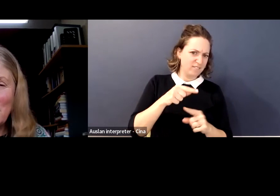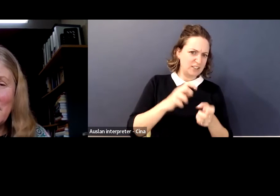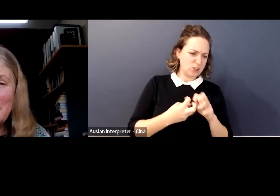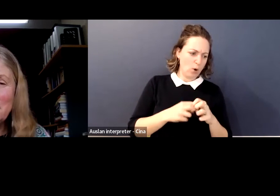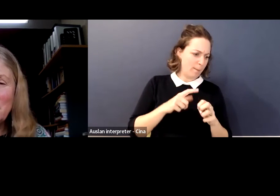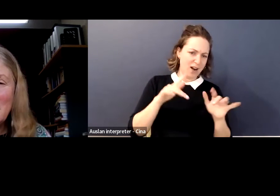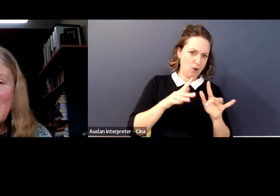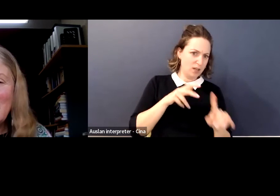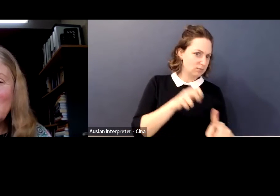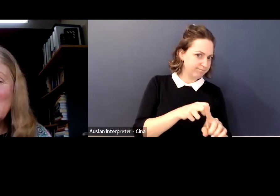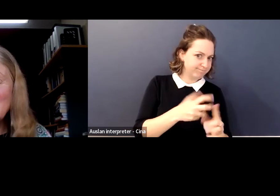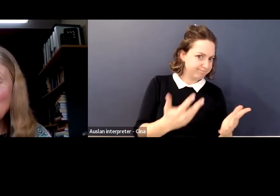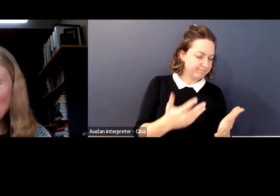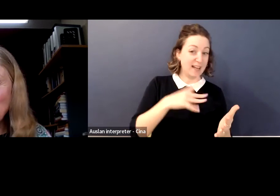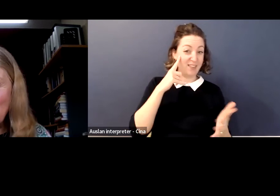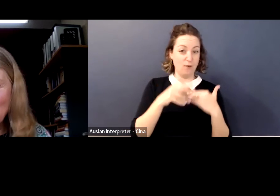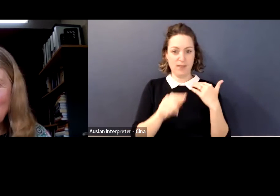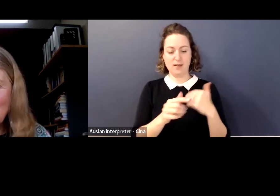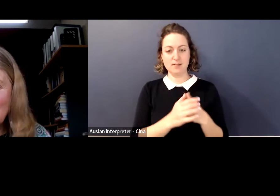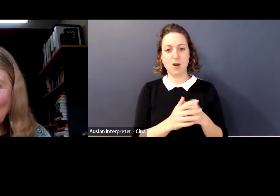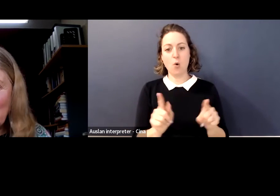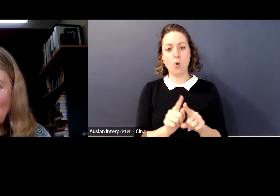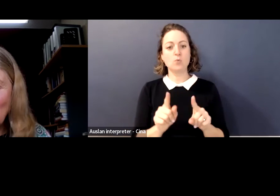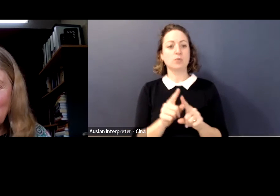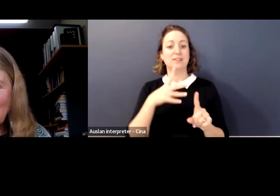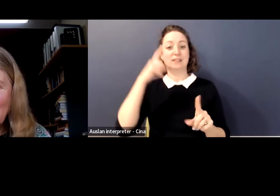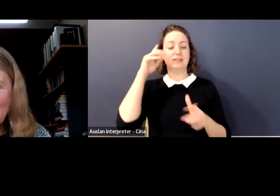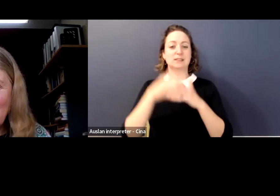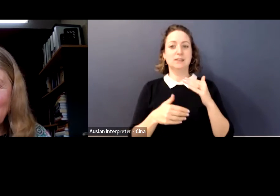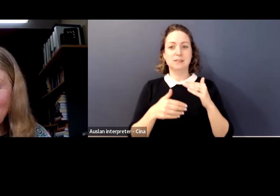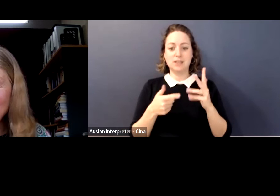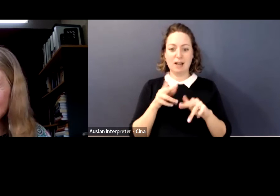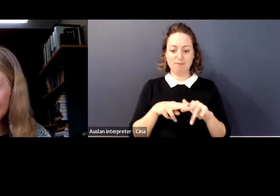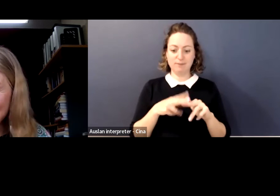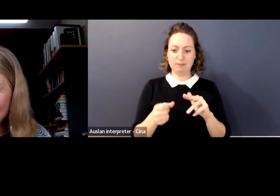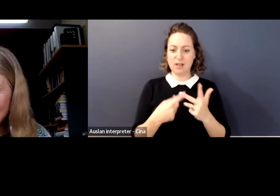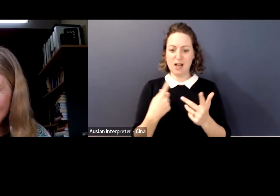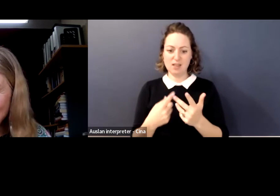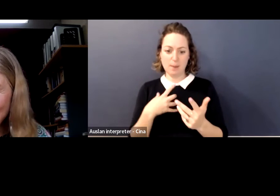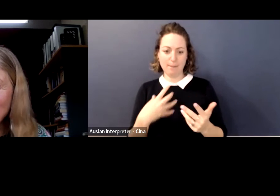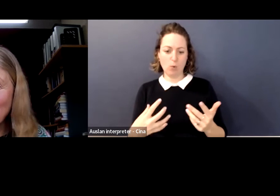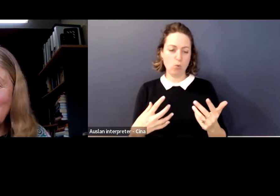about that and then we need to actually consider whether there are some other and more plausible